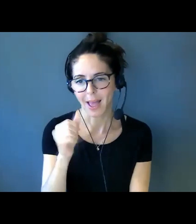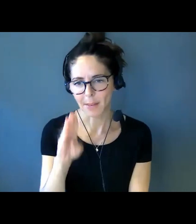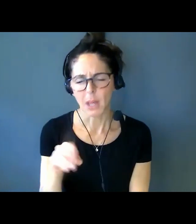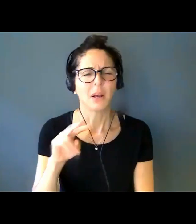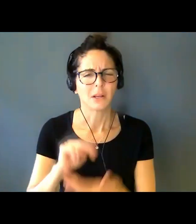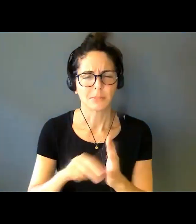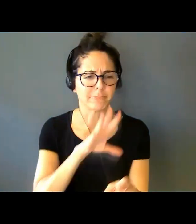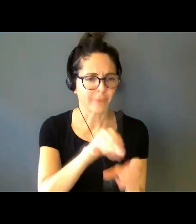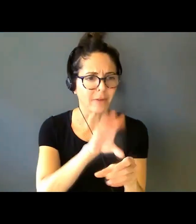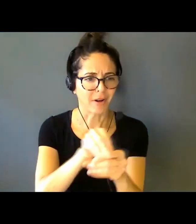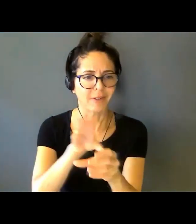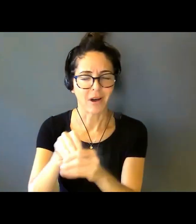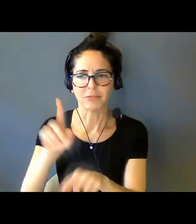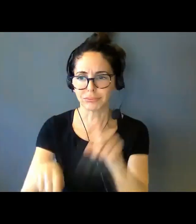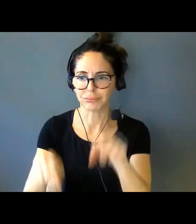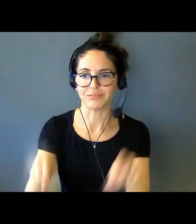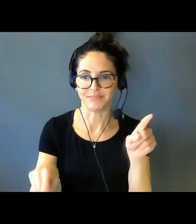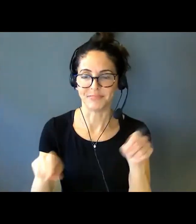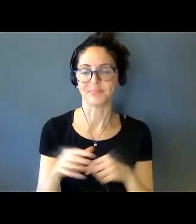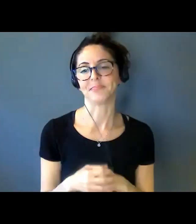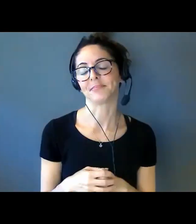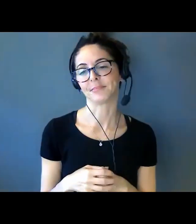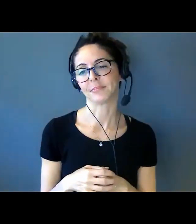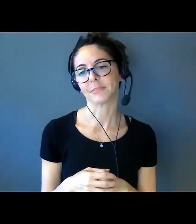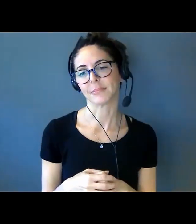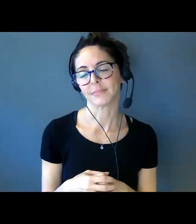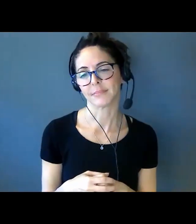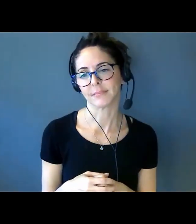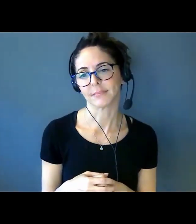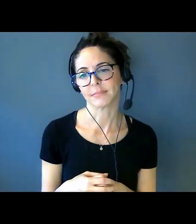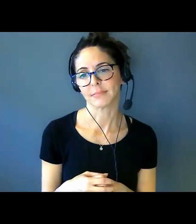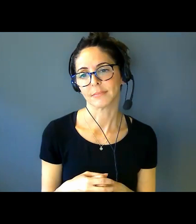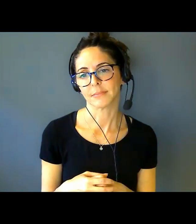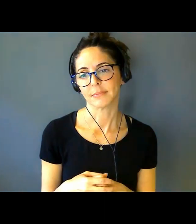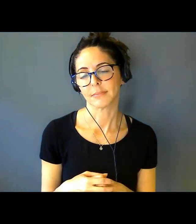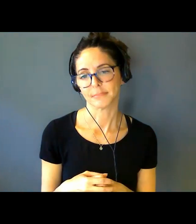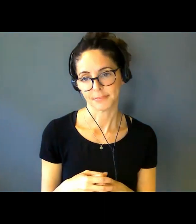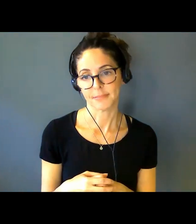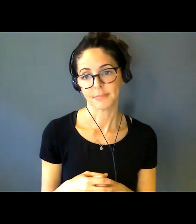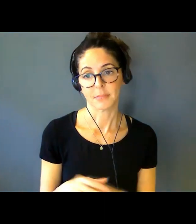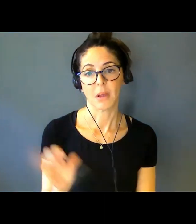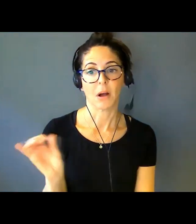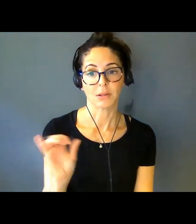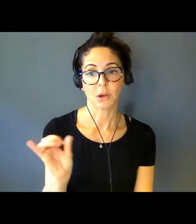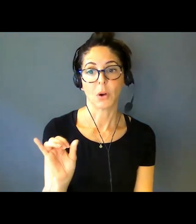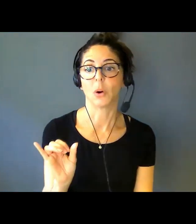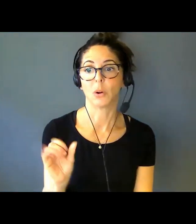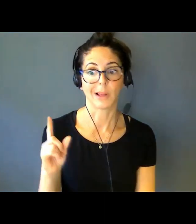different kind of things, and not only I will say that most of my entire professional life was to